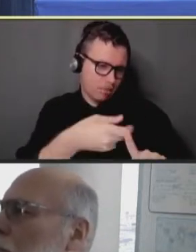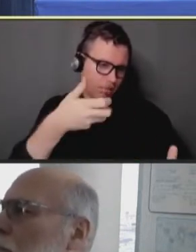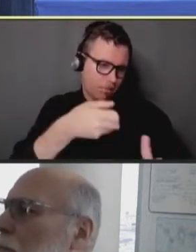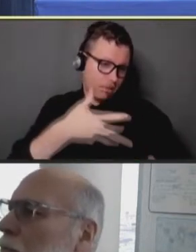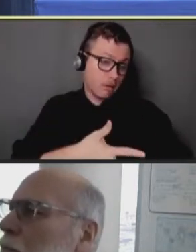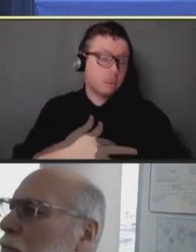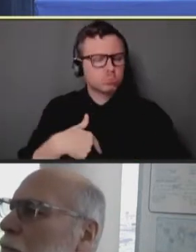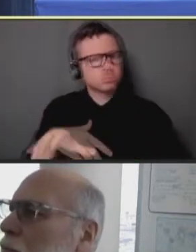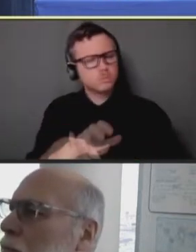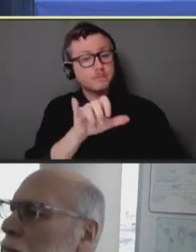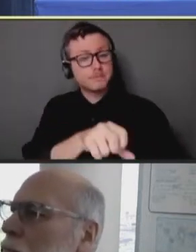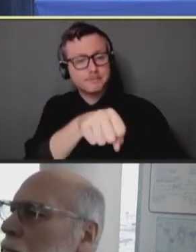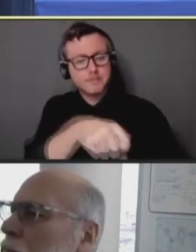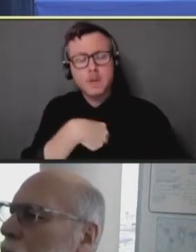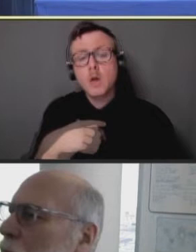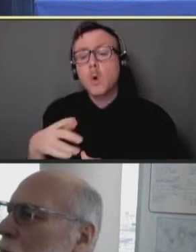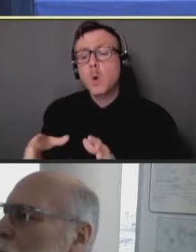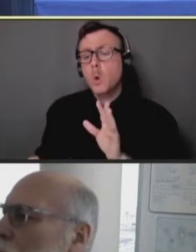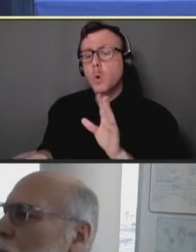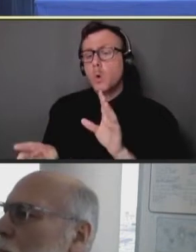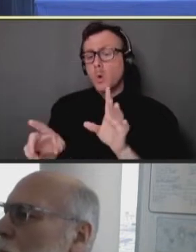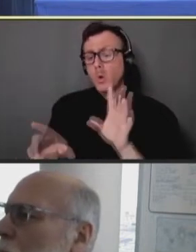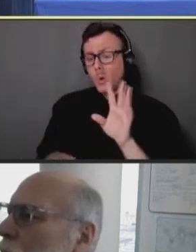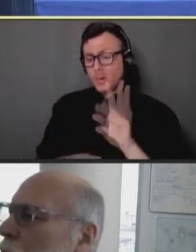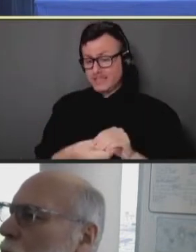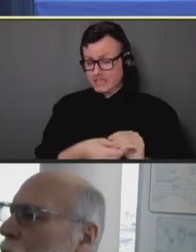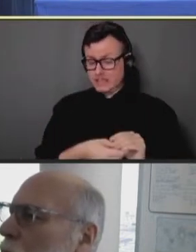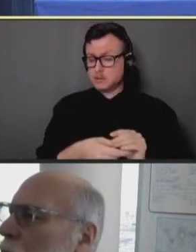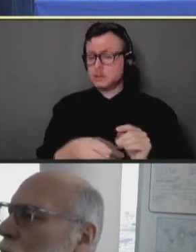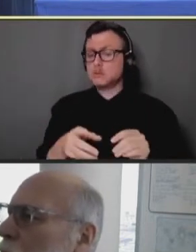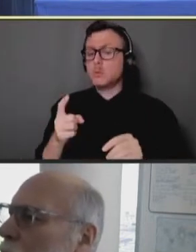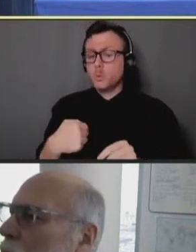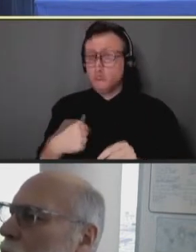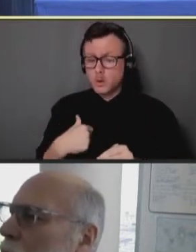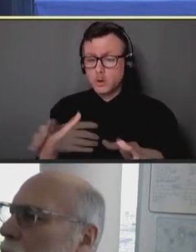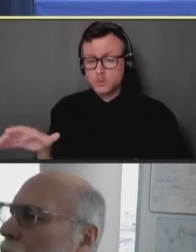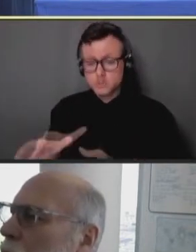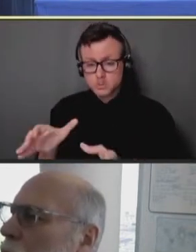And in addition, I should mention we're currently moving and engaged in a preclinical study